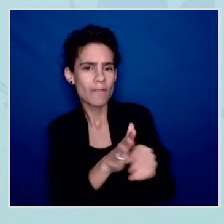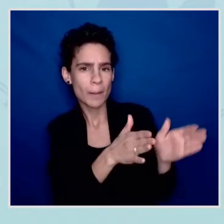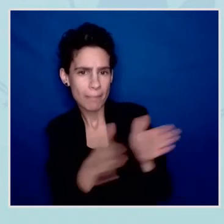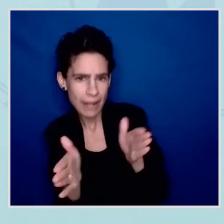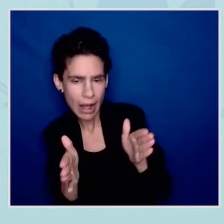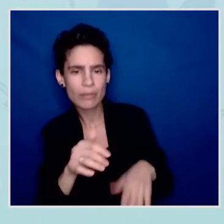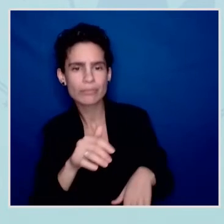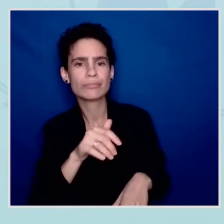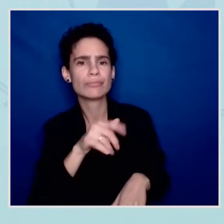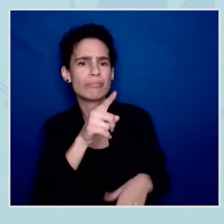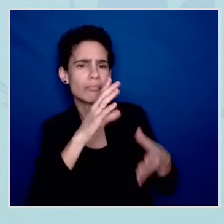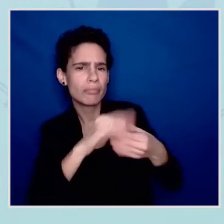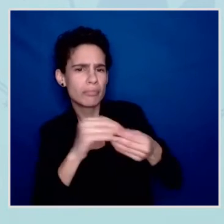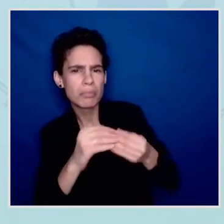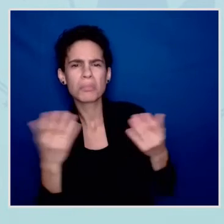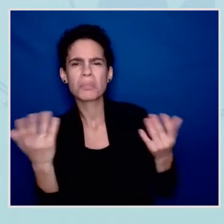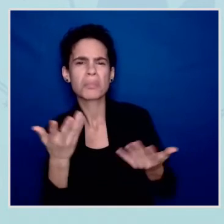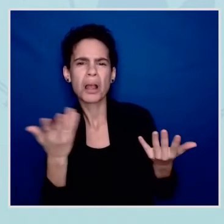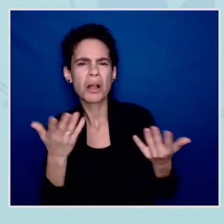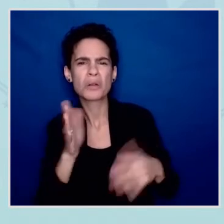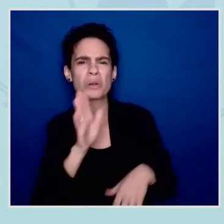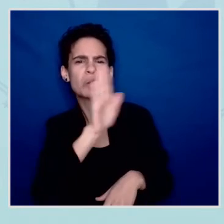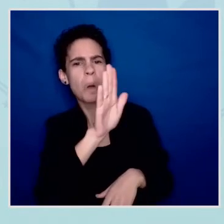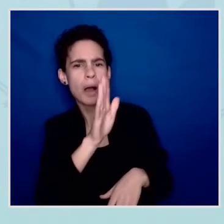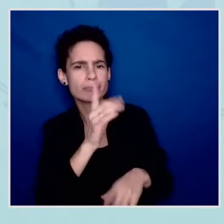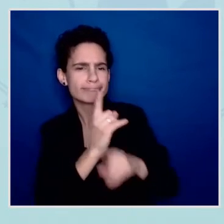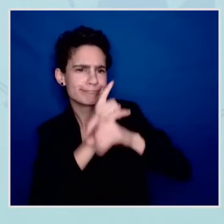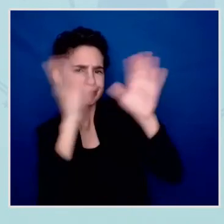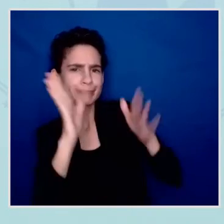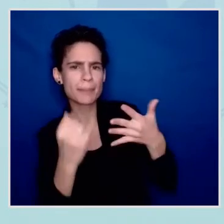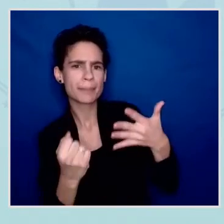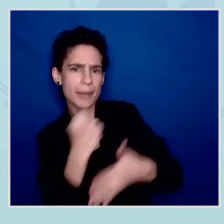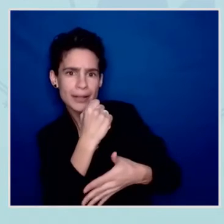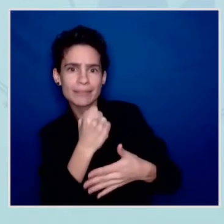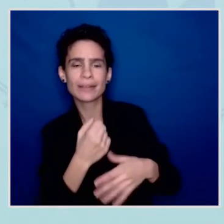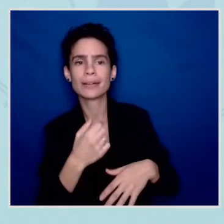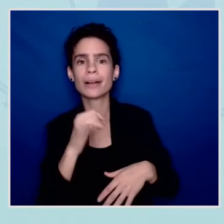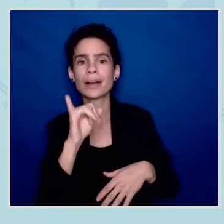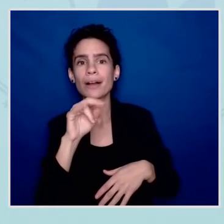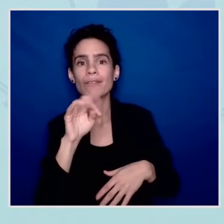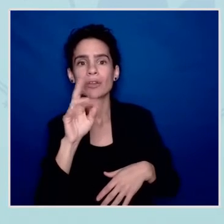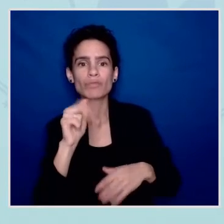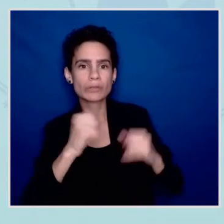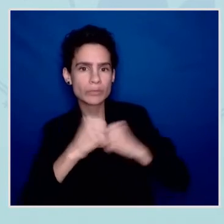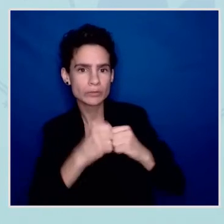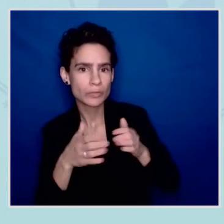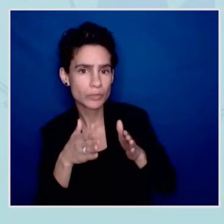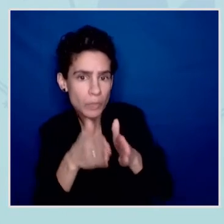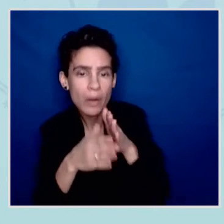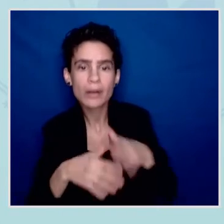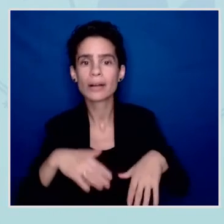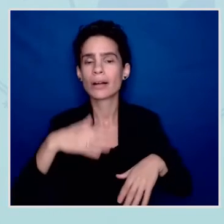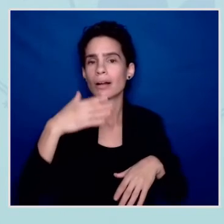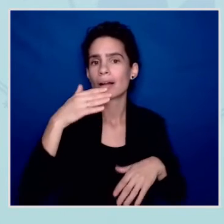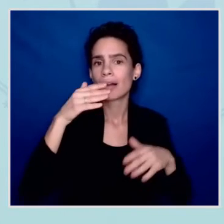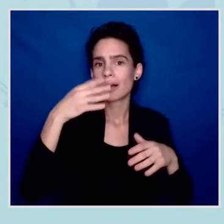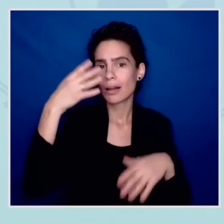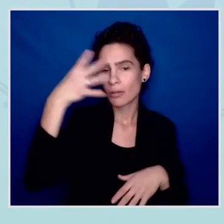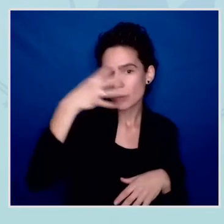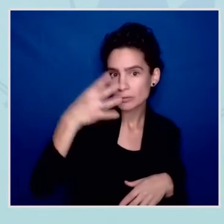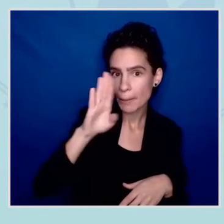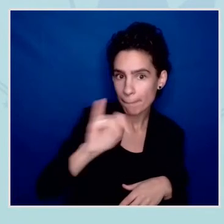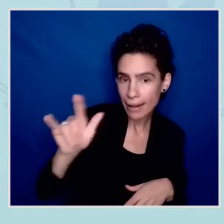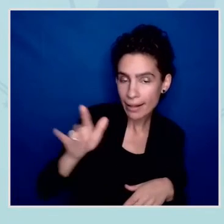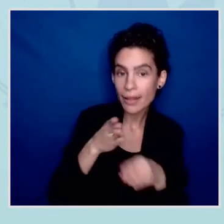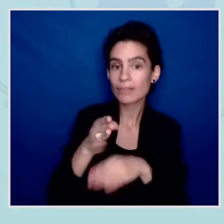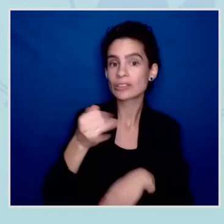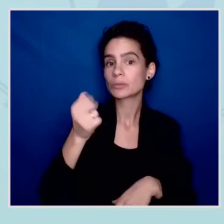I WILL NOT ENTER V AND